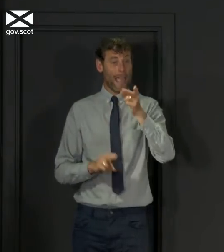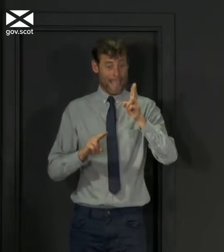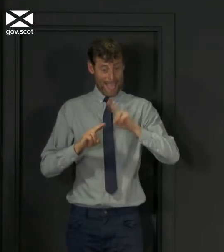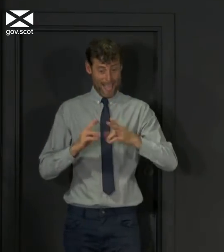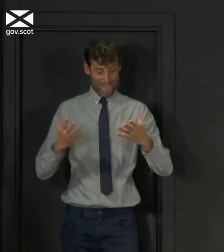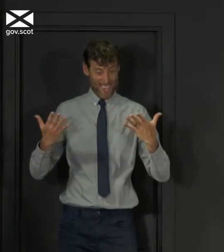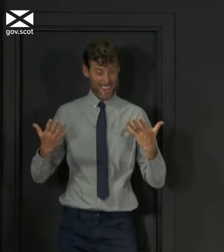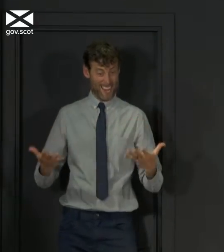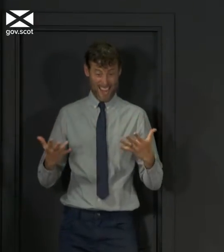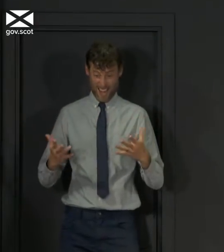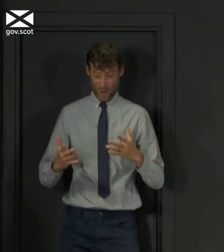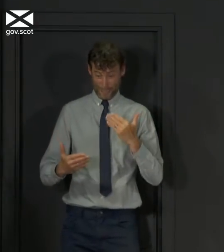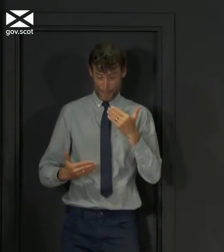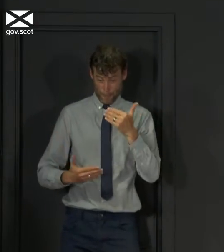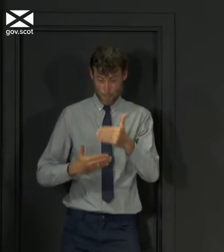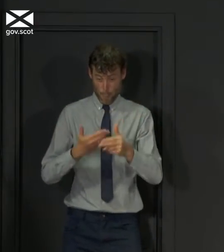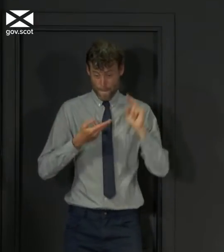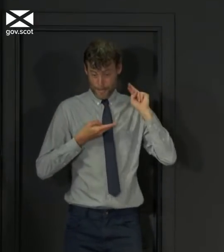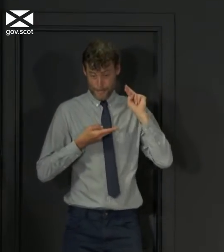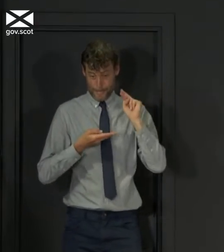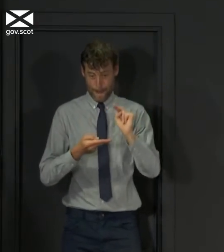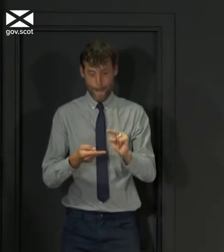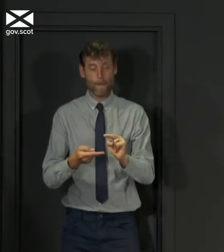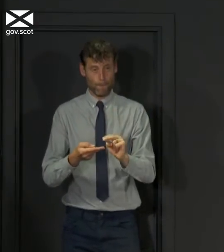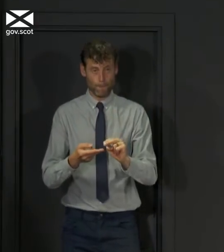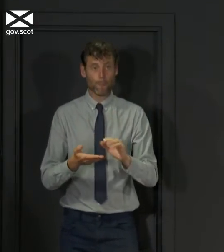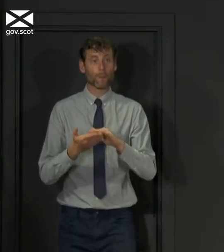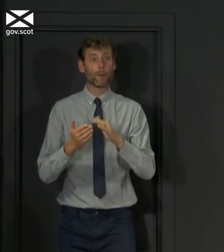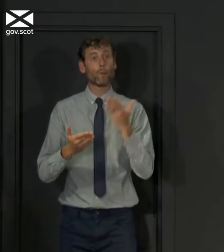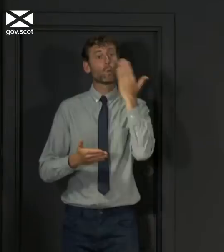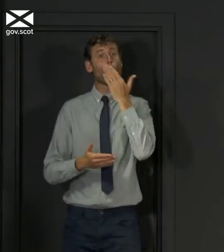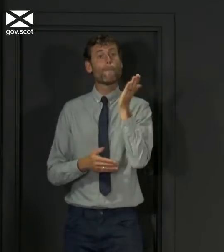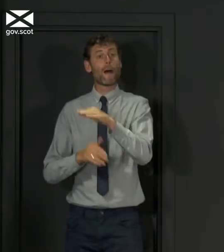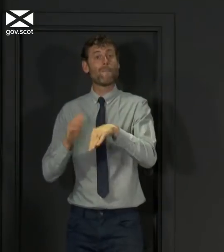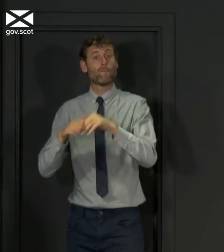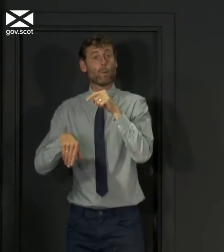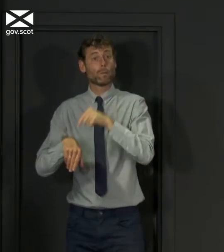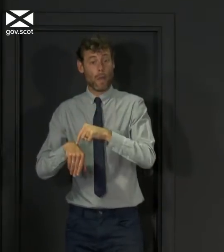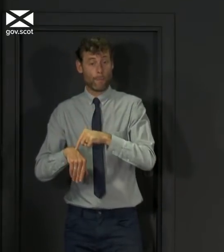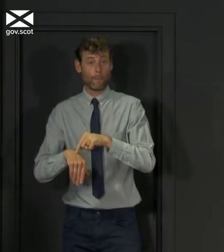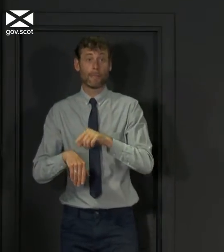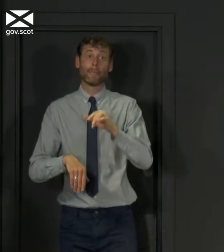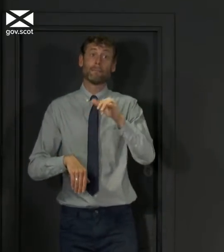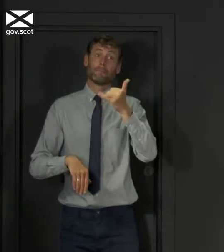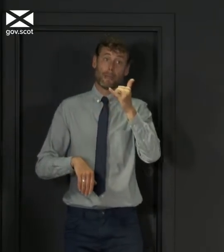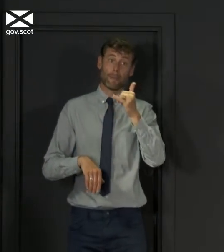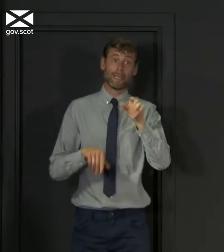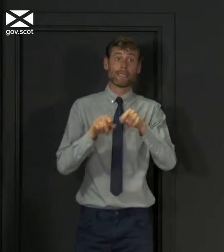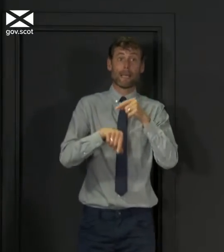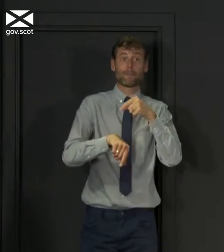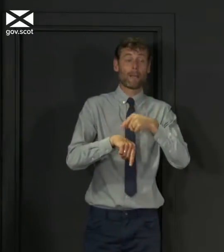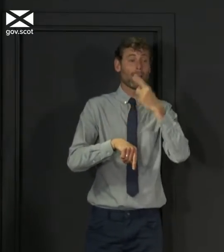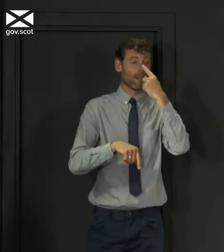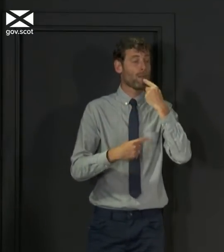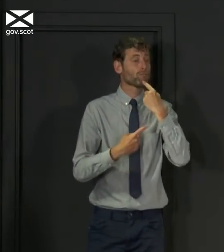that we're making now, then not just will we be able to get schools back full-time, we may be able to relax some of the other rules that are in place, although all the